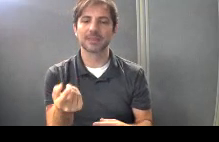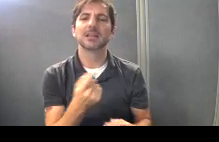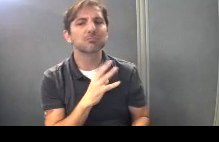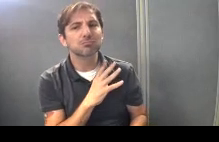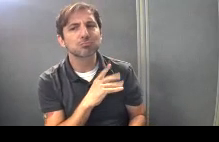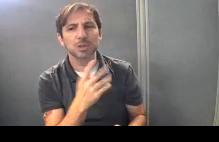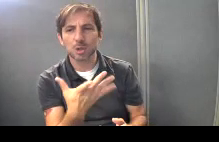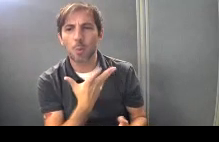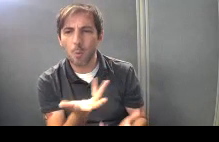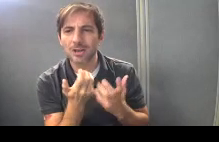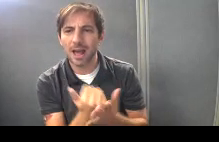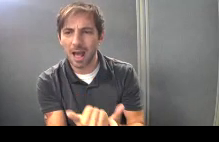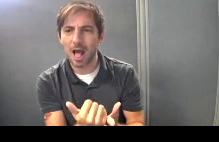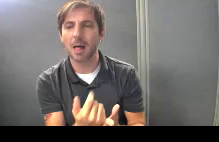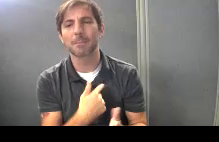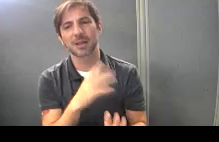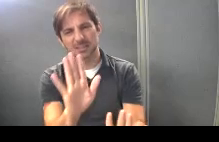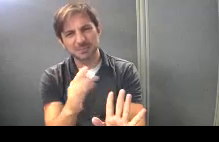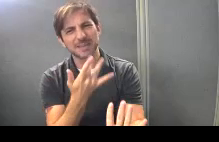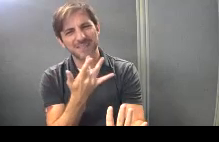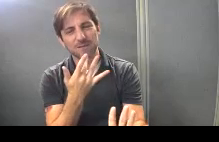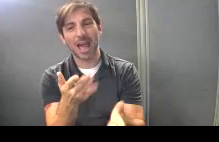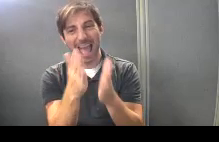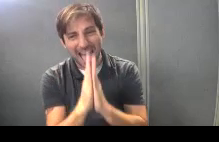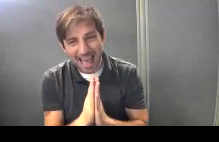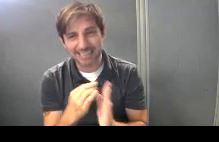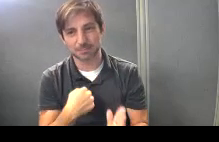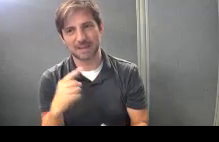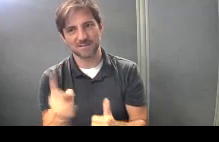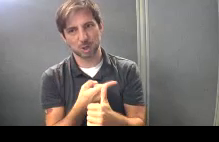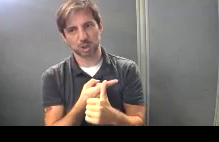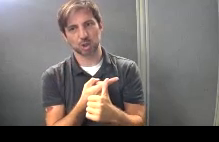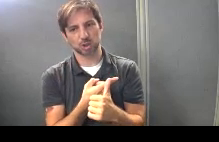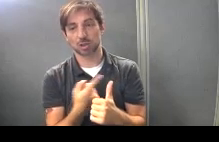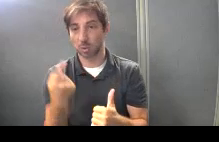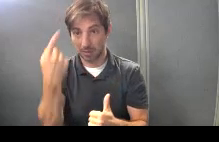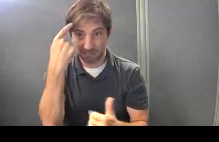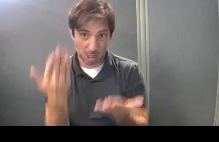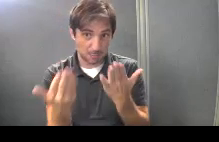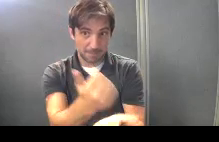DO US BOTH A FAVOR AND PLEASE ASK ME FIRST. WHAT YOU THINK MIGHT BE HELPING -- I GOTCHA.